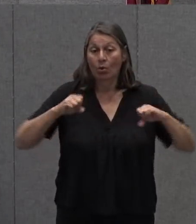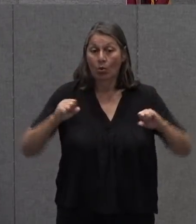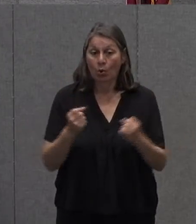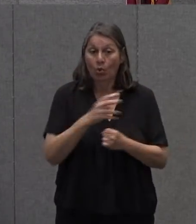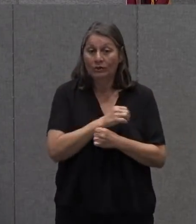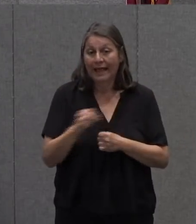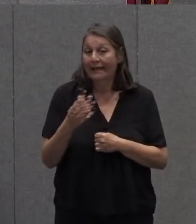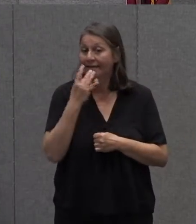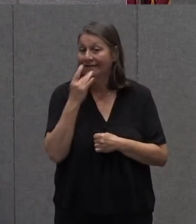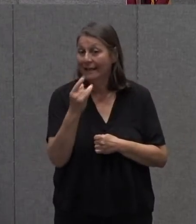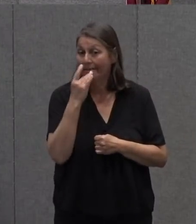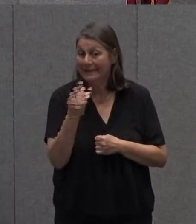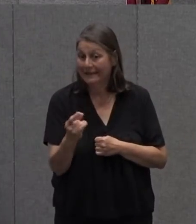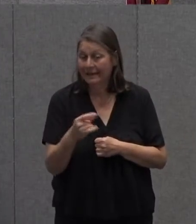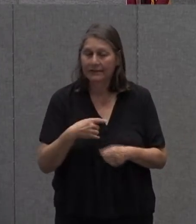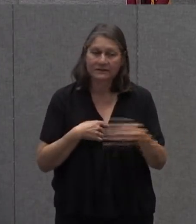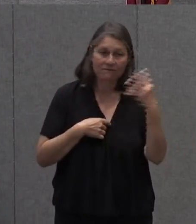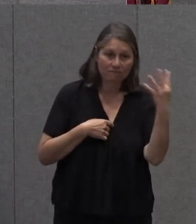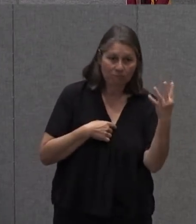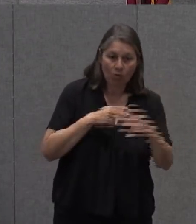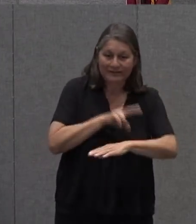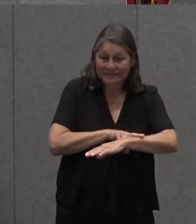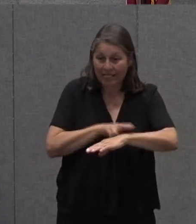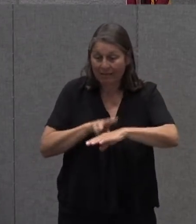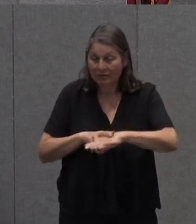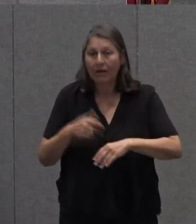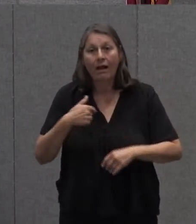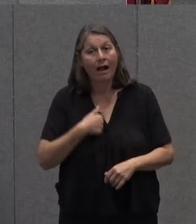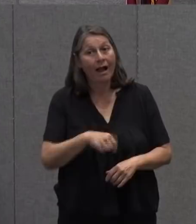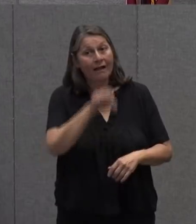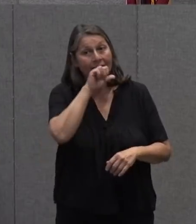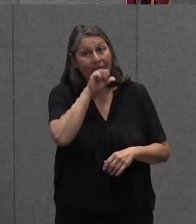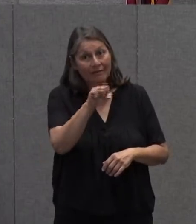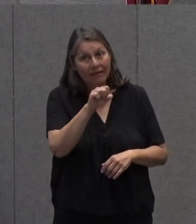I love it's sweet richness had six syllables.